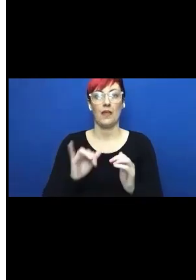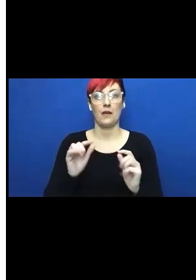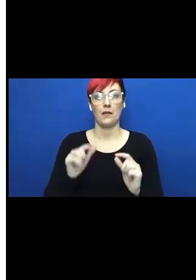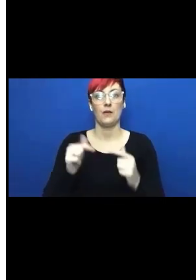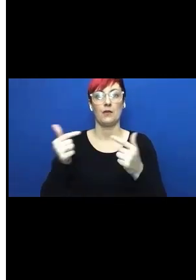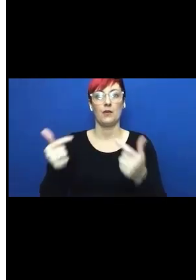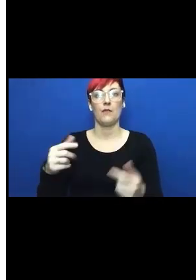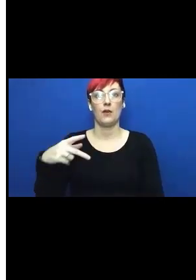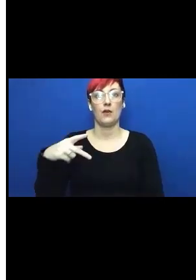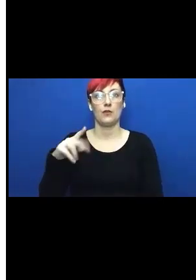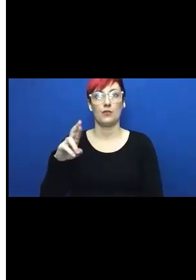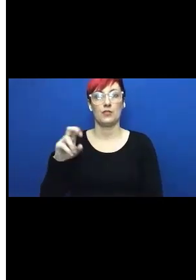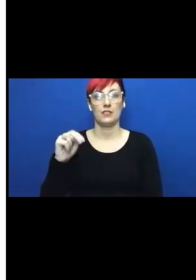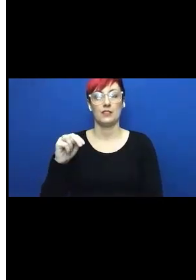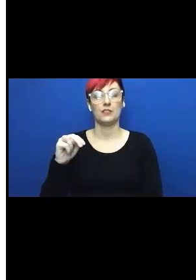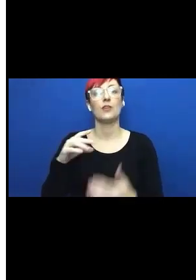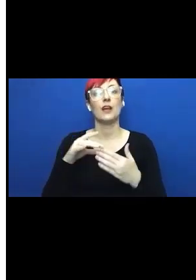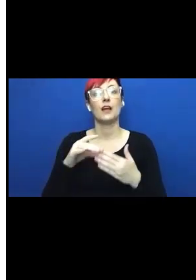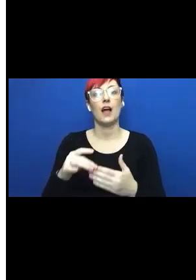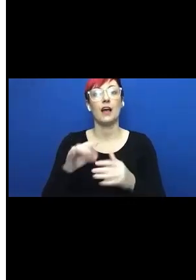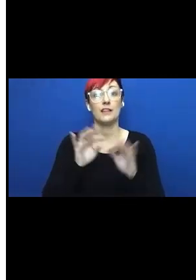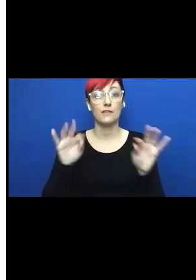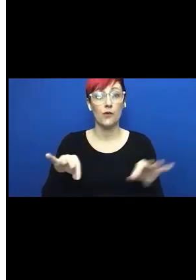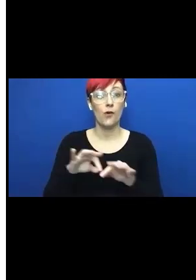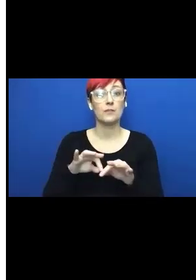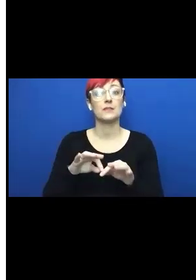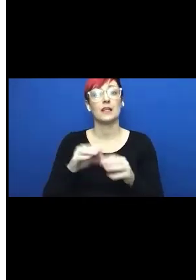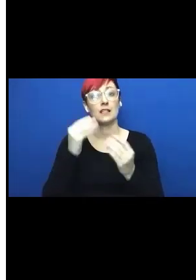so that she can go through the forms and the forms instruction updates.